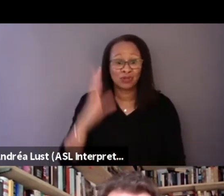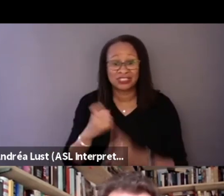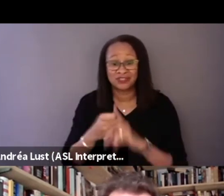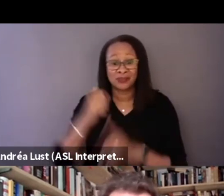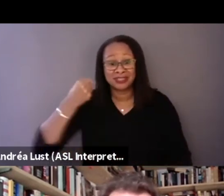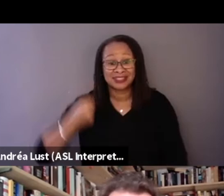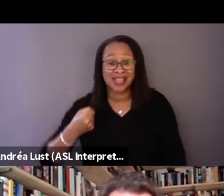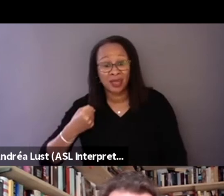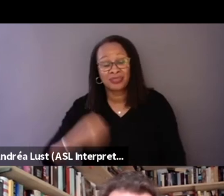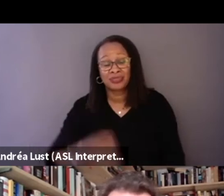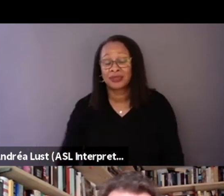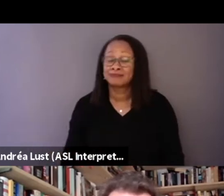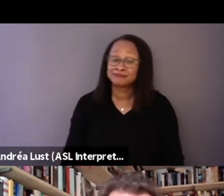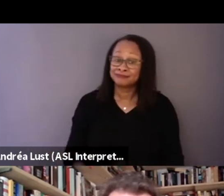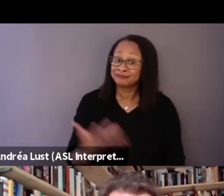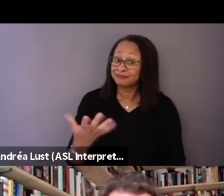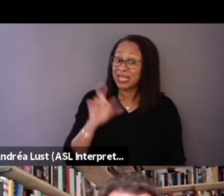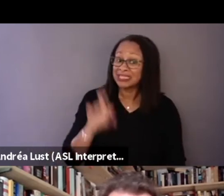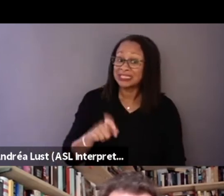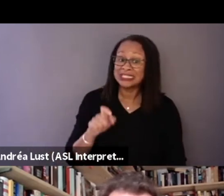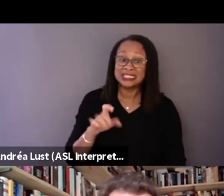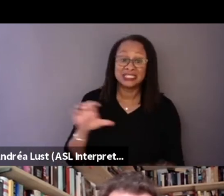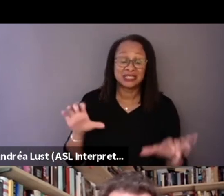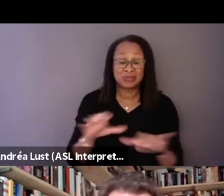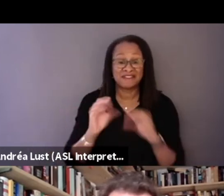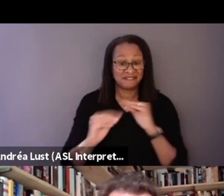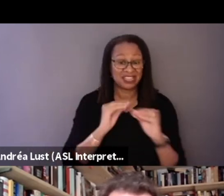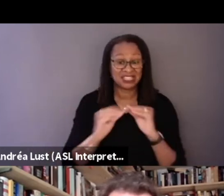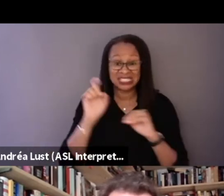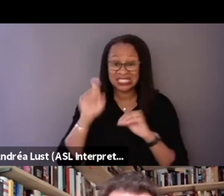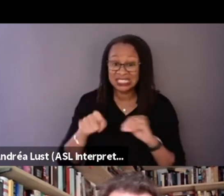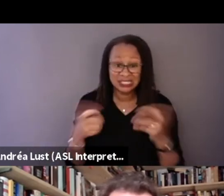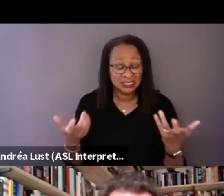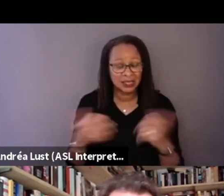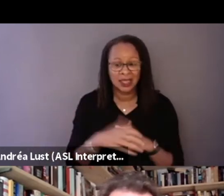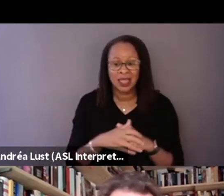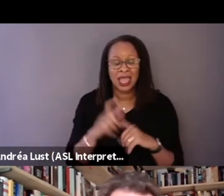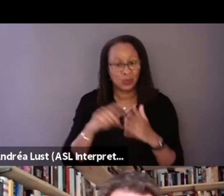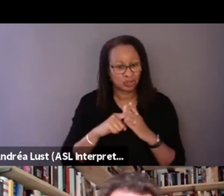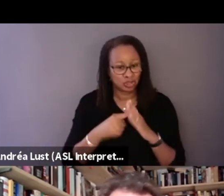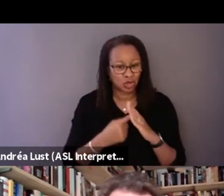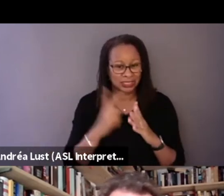And it needs to be fixed and we're beginning to address it.